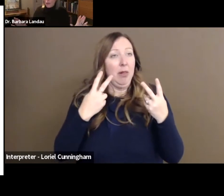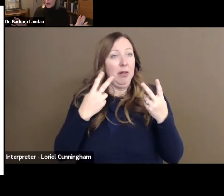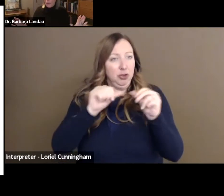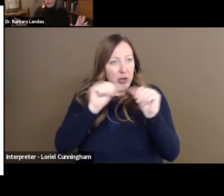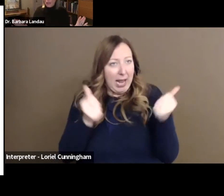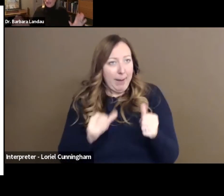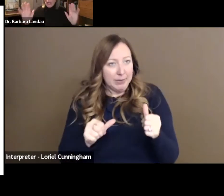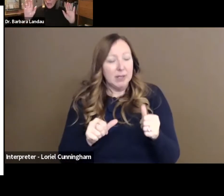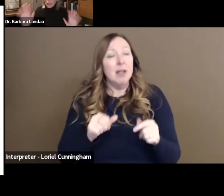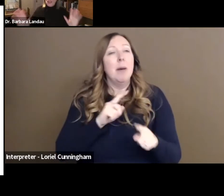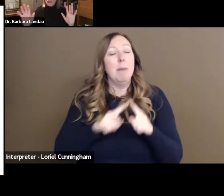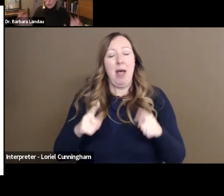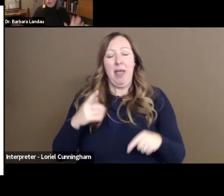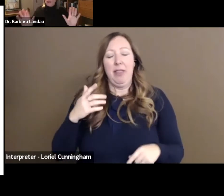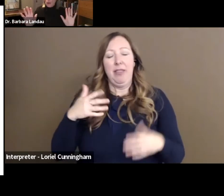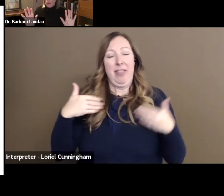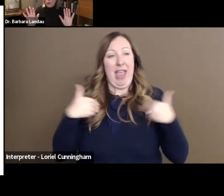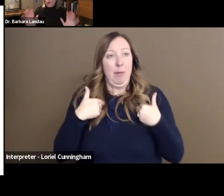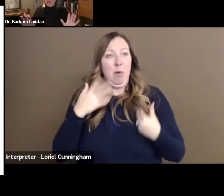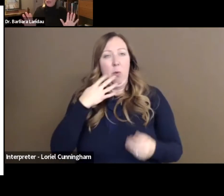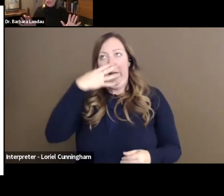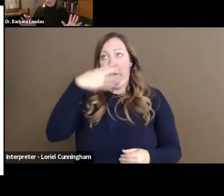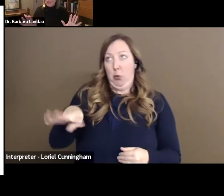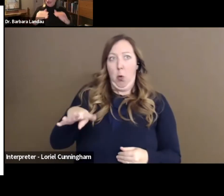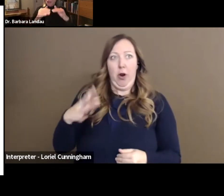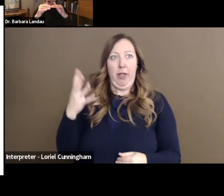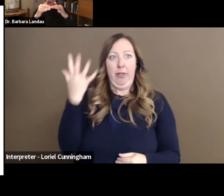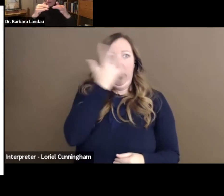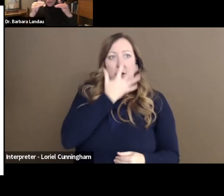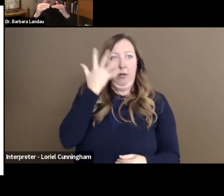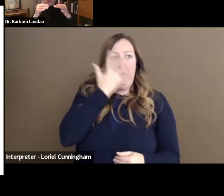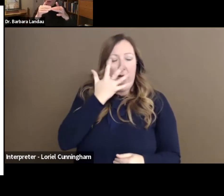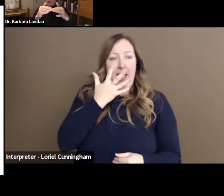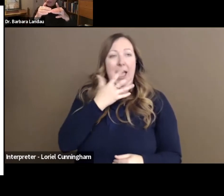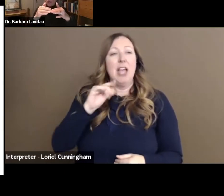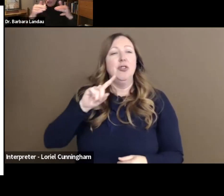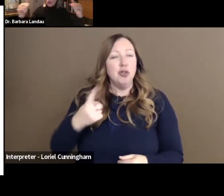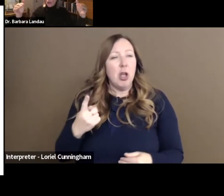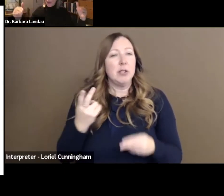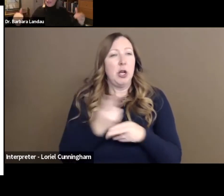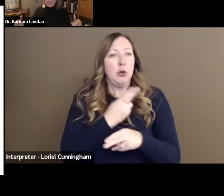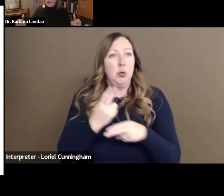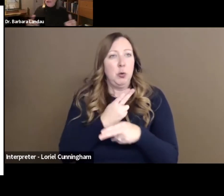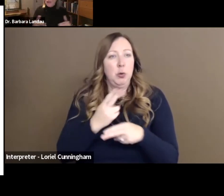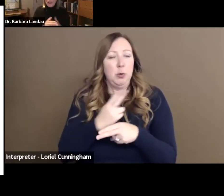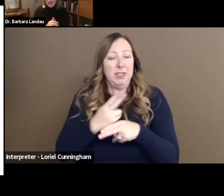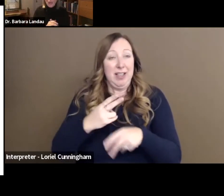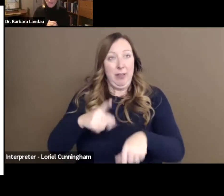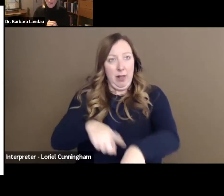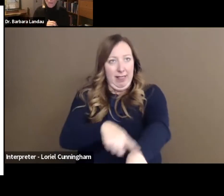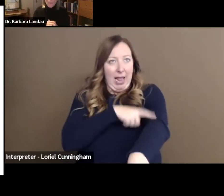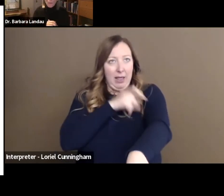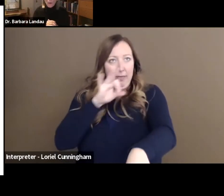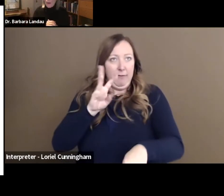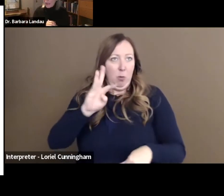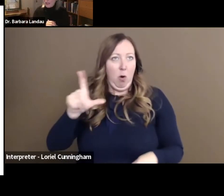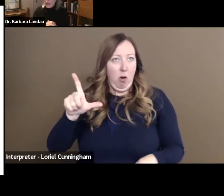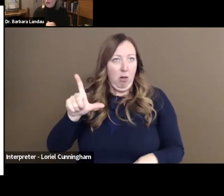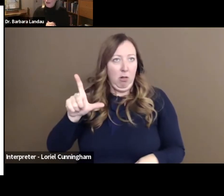properties the surface properties and just use the the orientation on the just